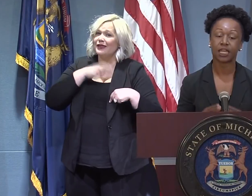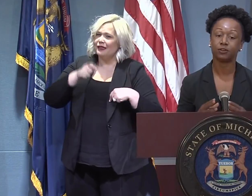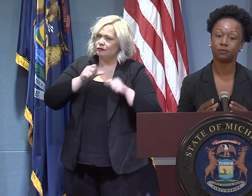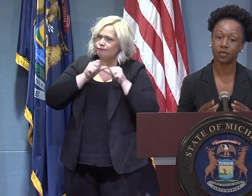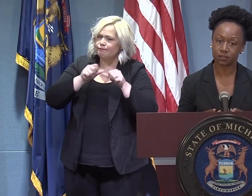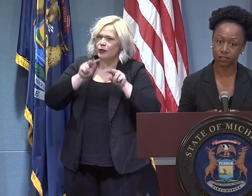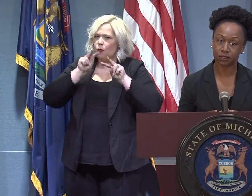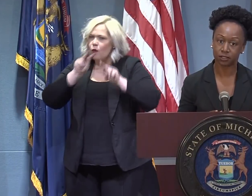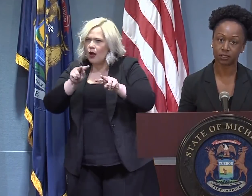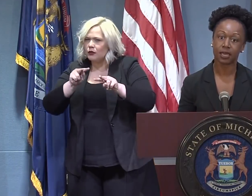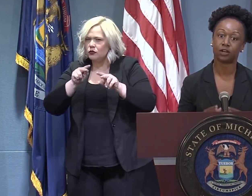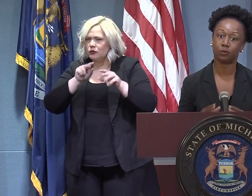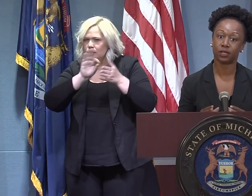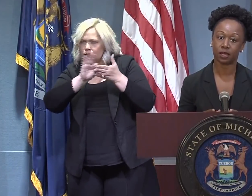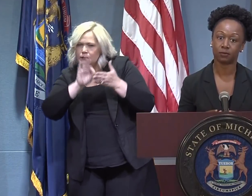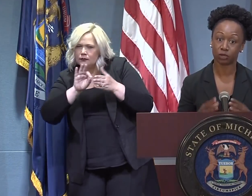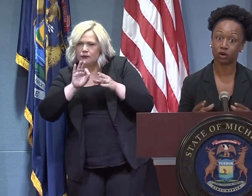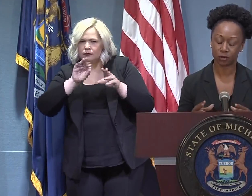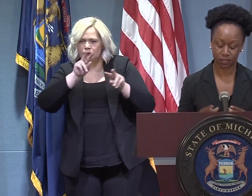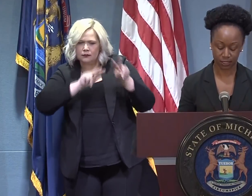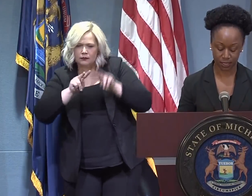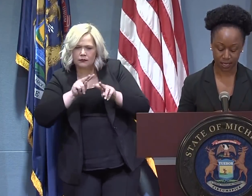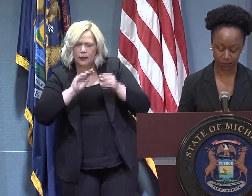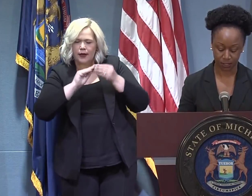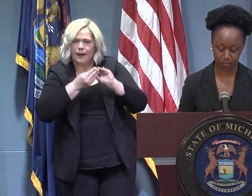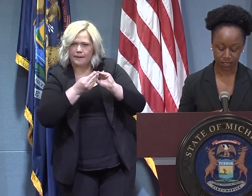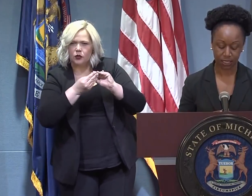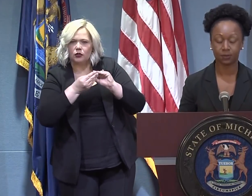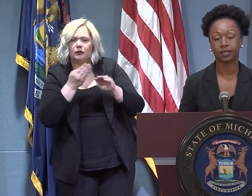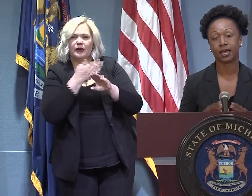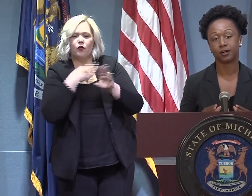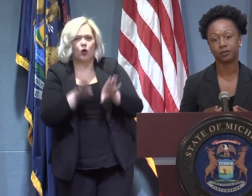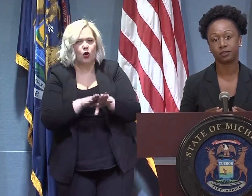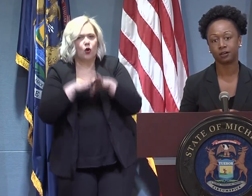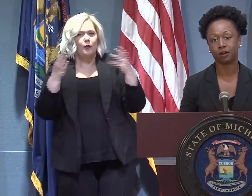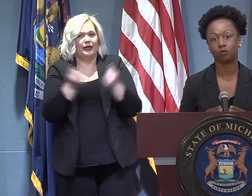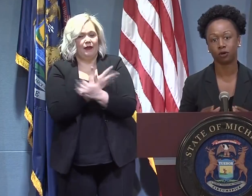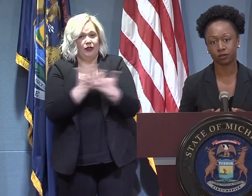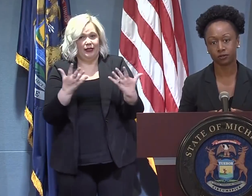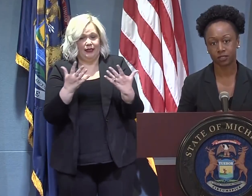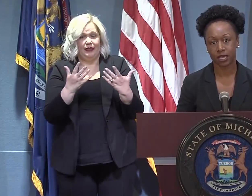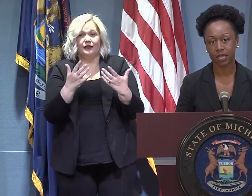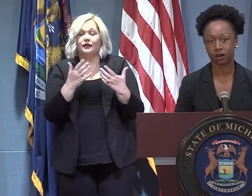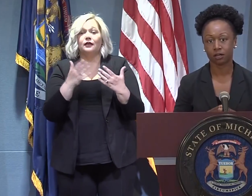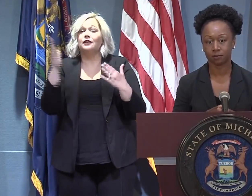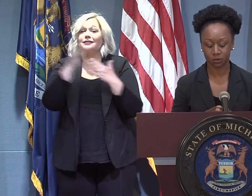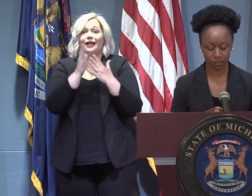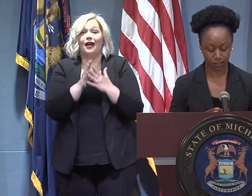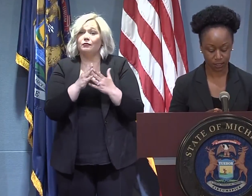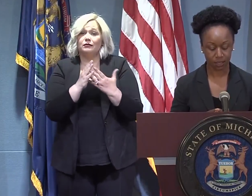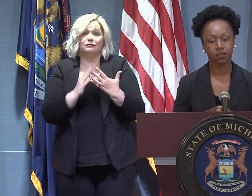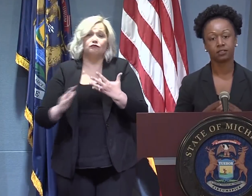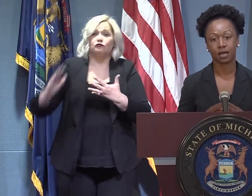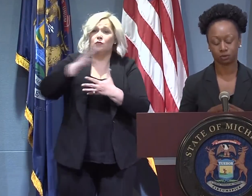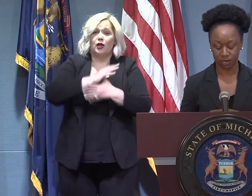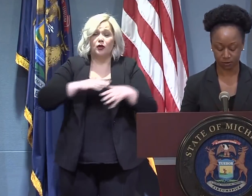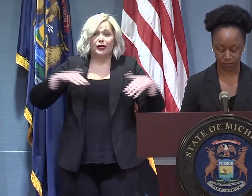DIRECTION, WE NEED TO CONTINUALLY MONITOR AND TRACK THE DATA AND INCREMENTALLY LOOK AT REOPENING THE ECONOMY.